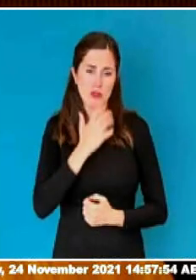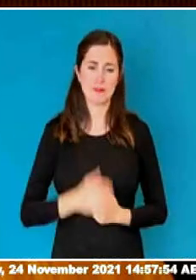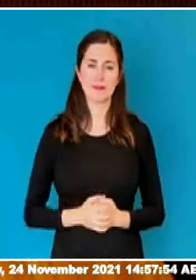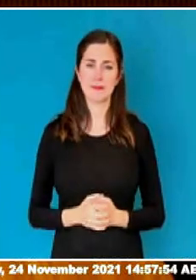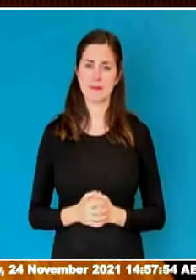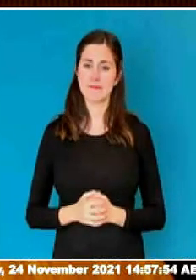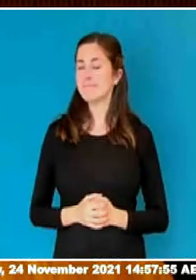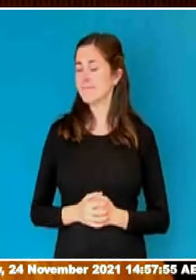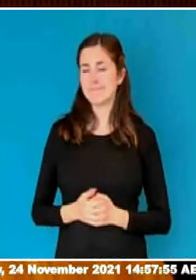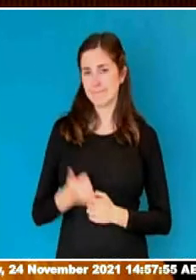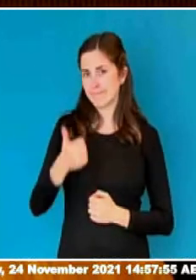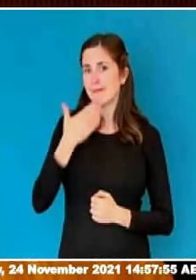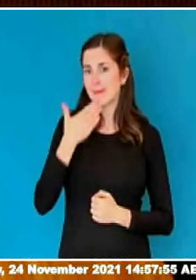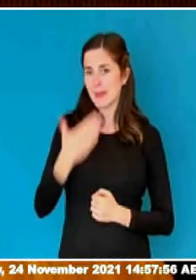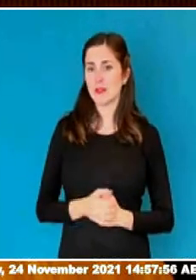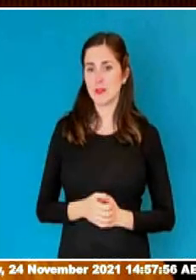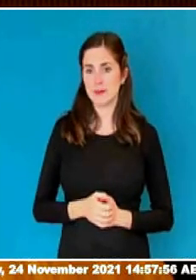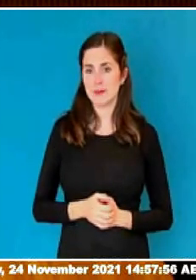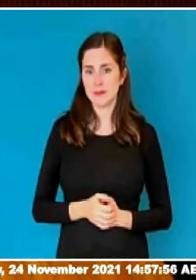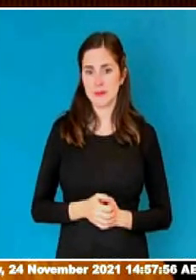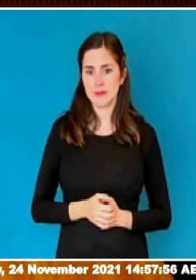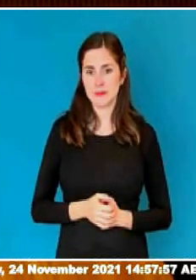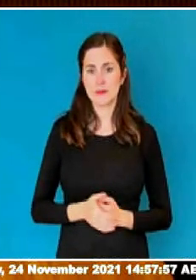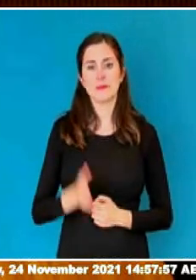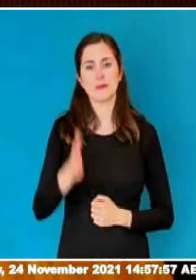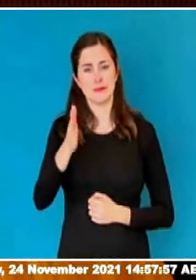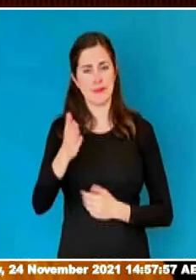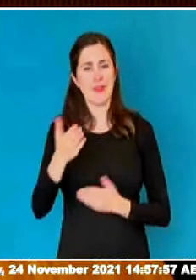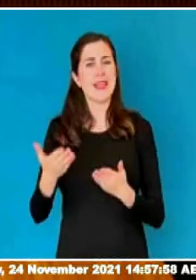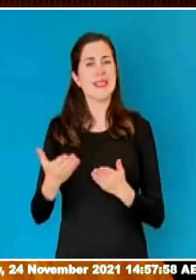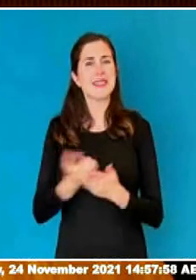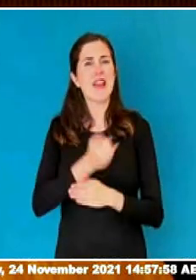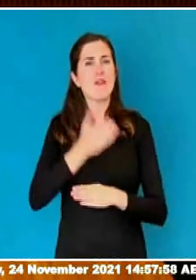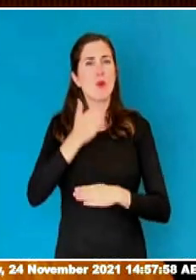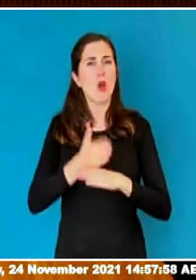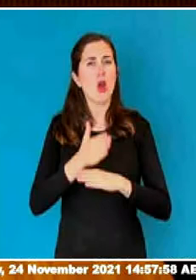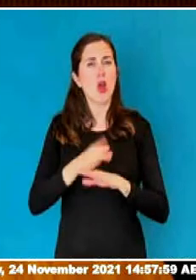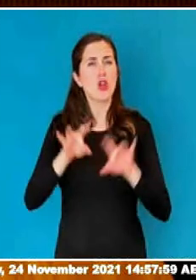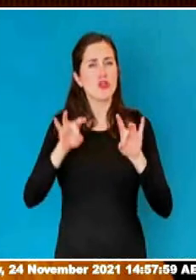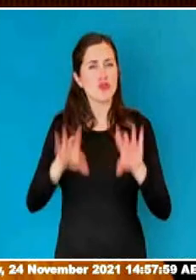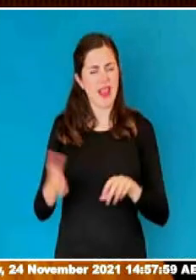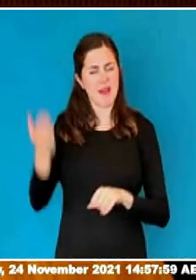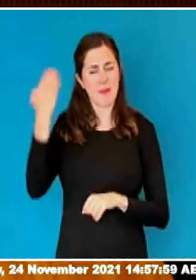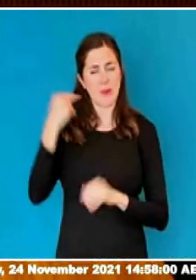Thank you.Ms Baxter, in November 2020 Safe Work Australia commenced work to